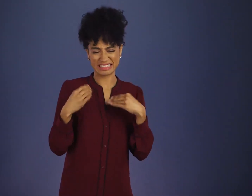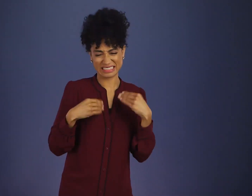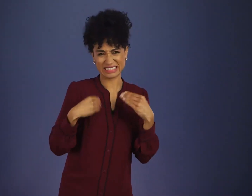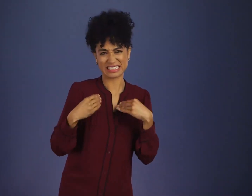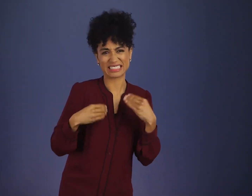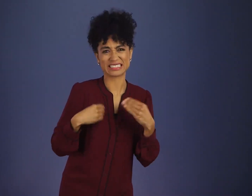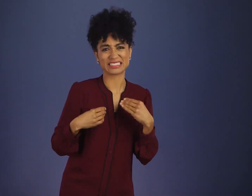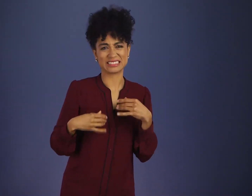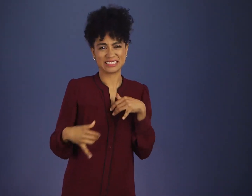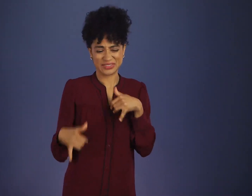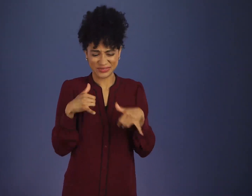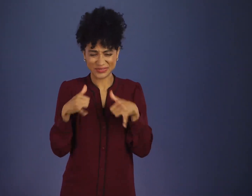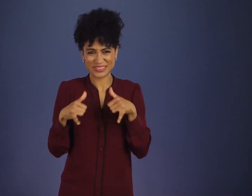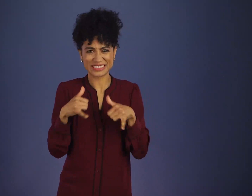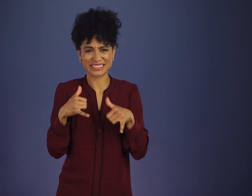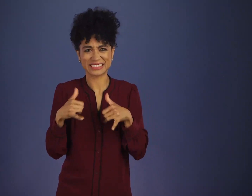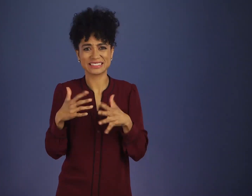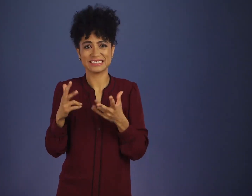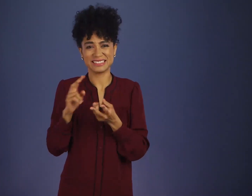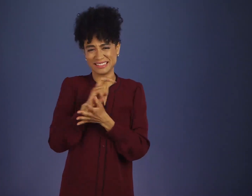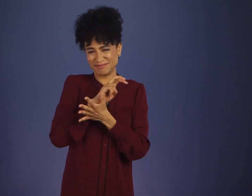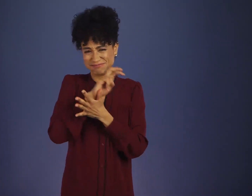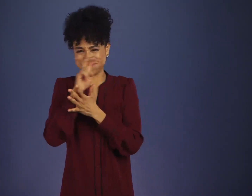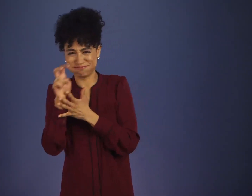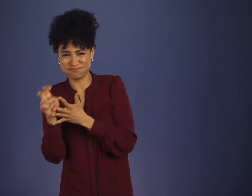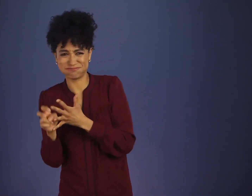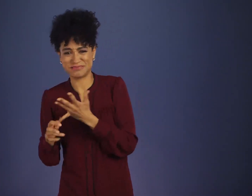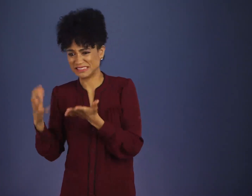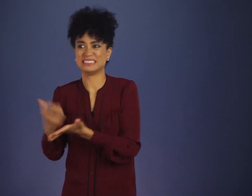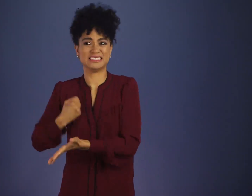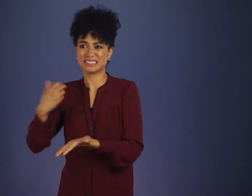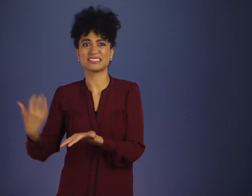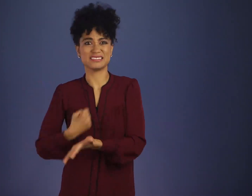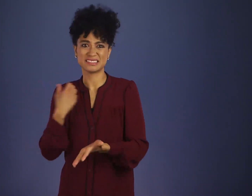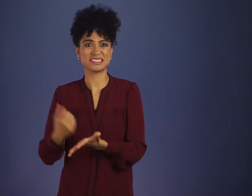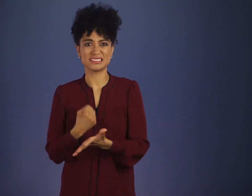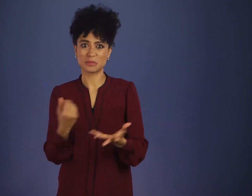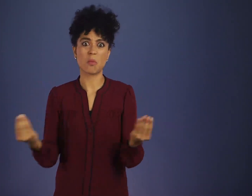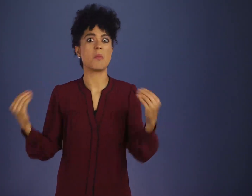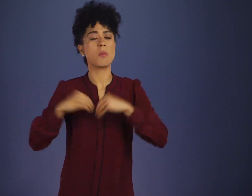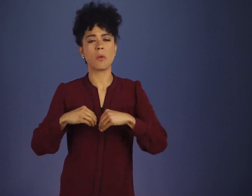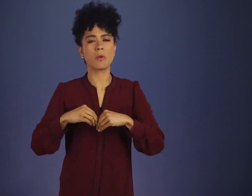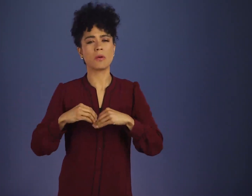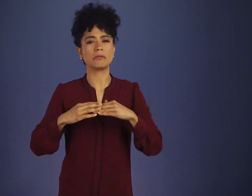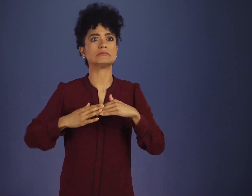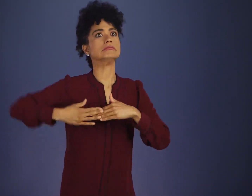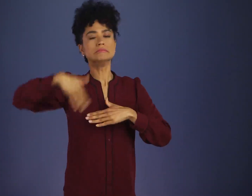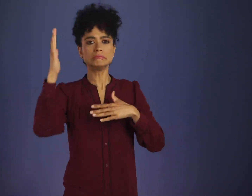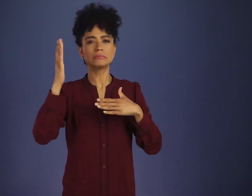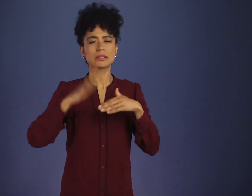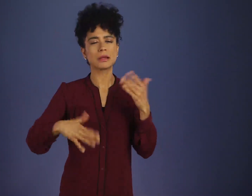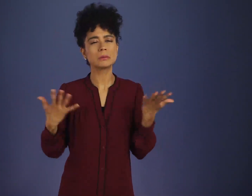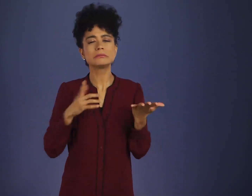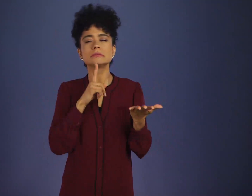We eat, drink, and grab for more of everything than we need, fearing we shall never have enough.